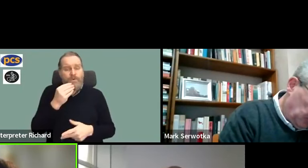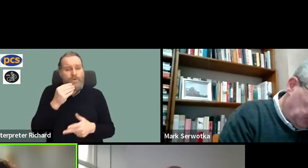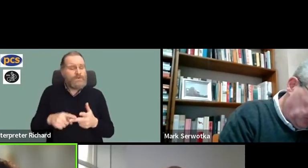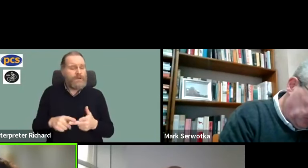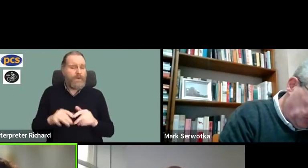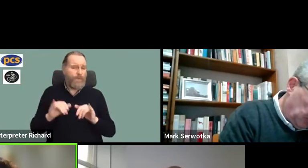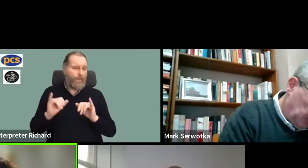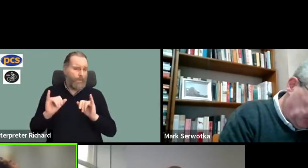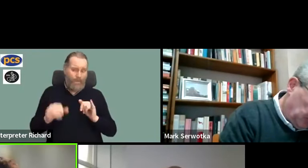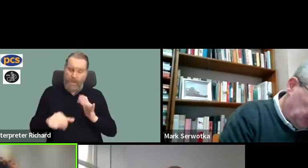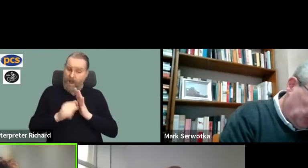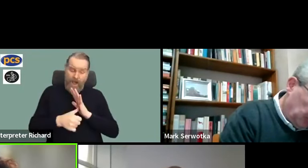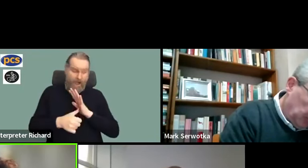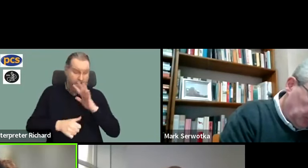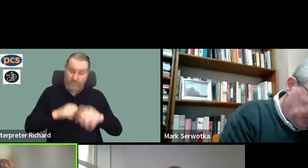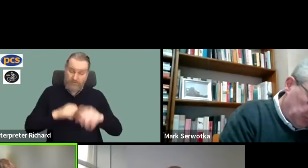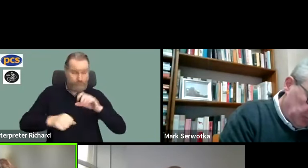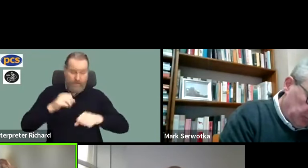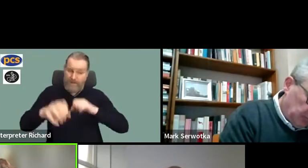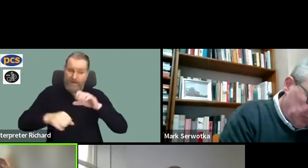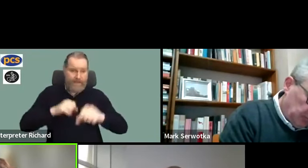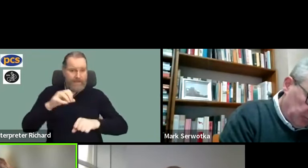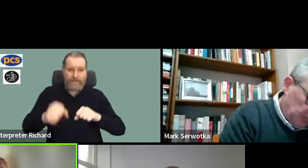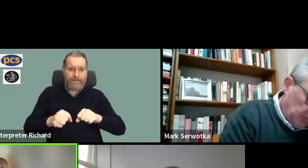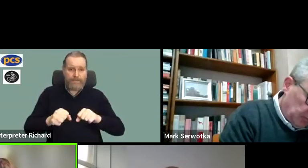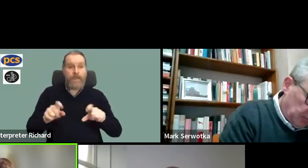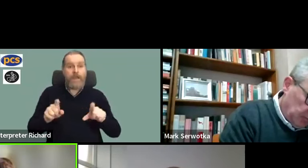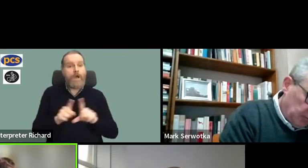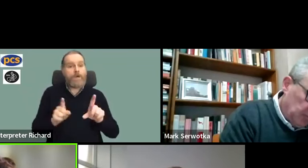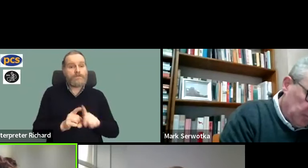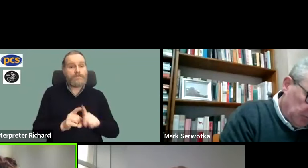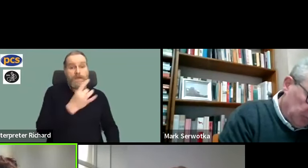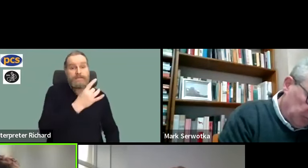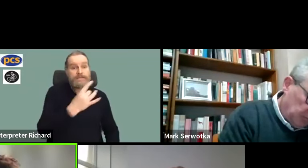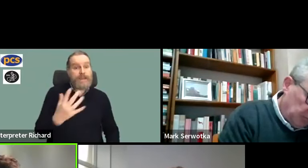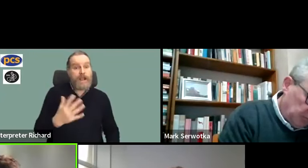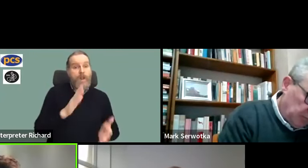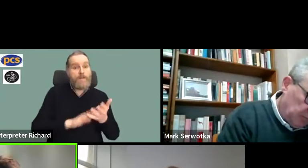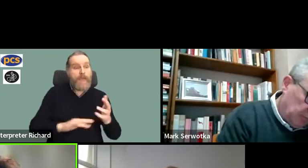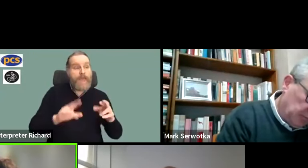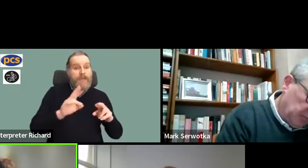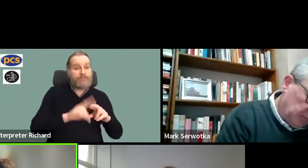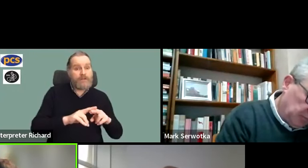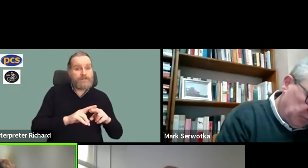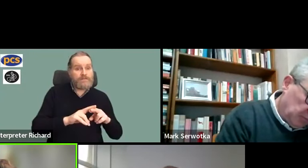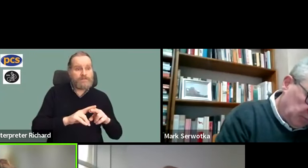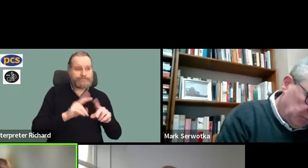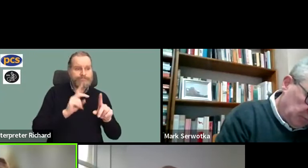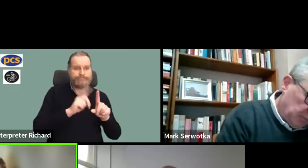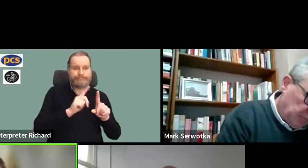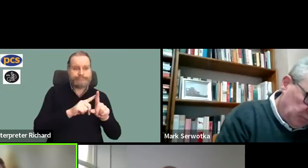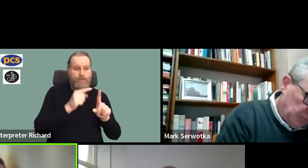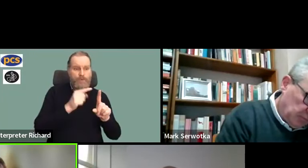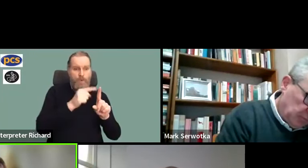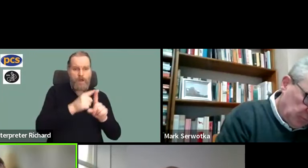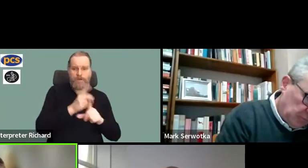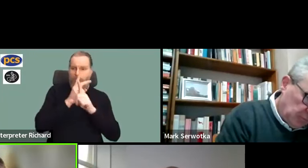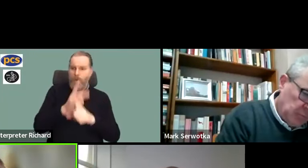table for our families, and the y are the lord, the single parent Lord, the single parent families and the one worker house households and